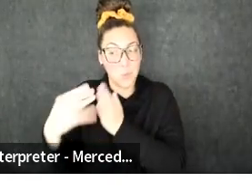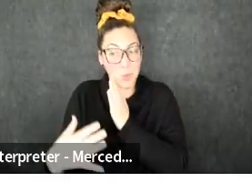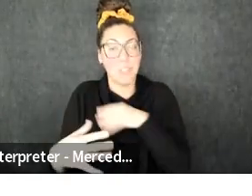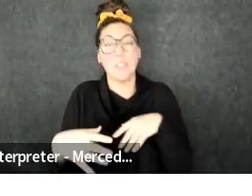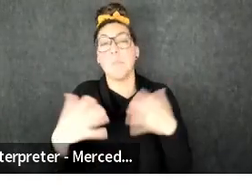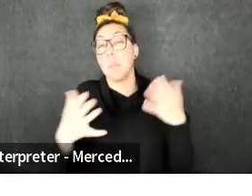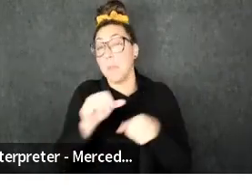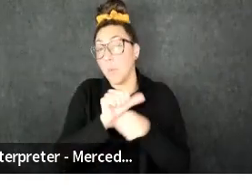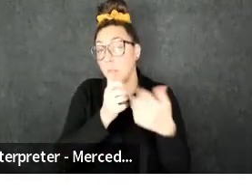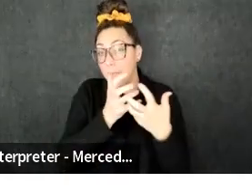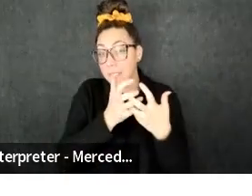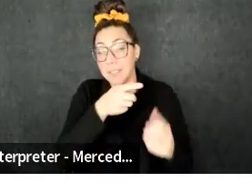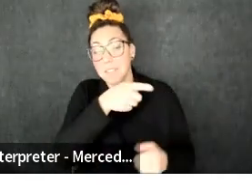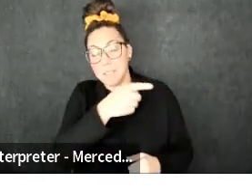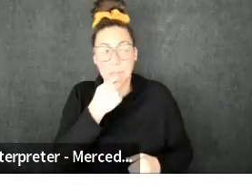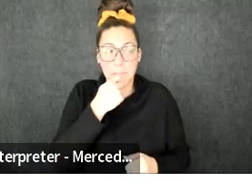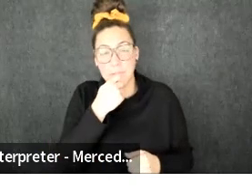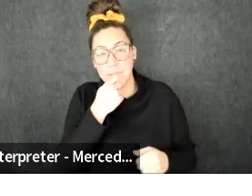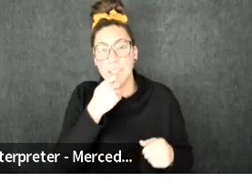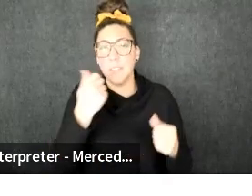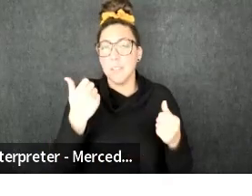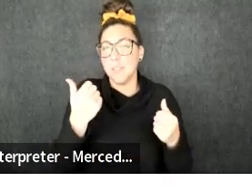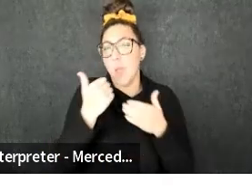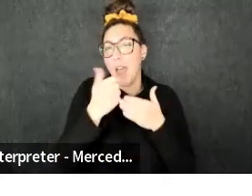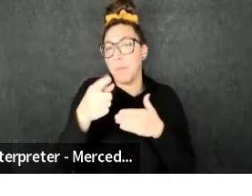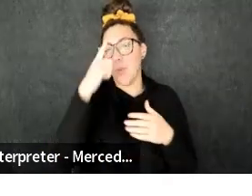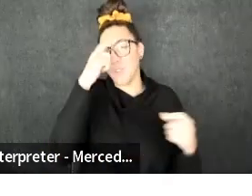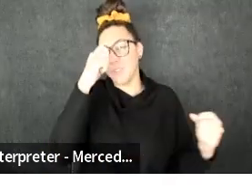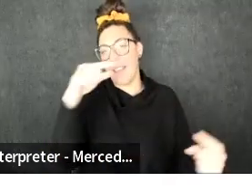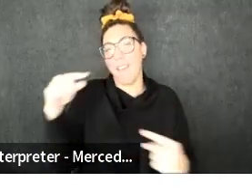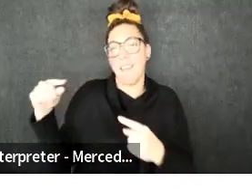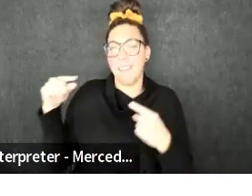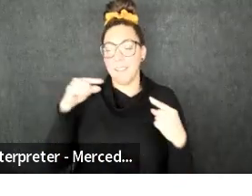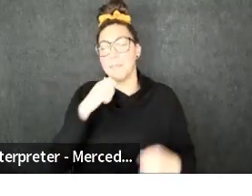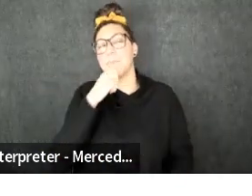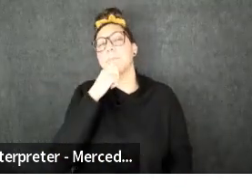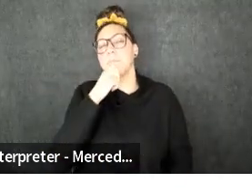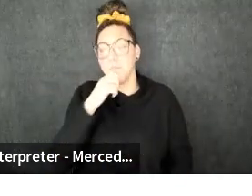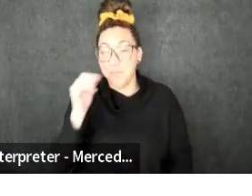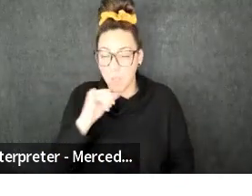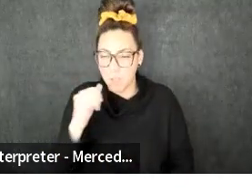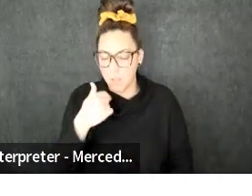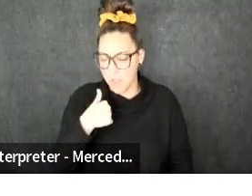So sort of understanding where they might be and what you can do. So to help them be hopeful